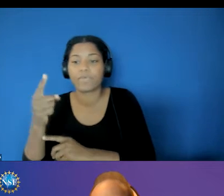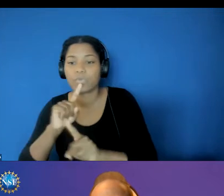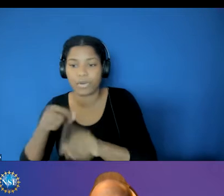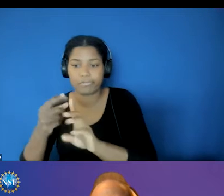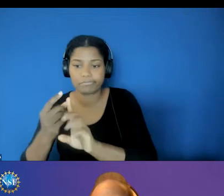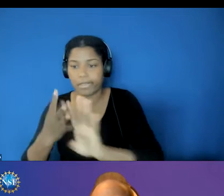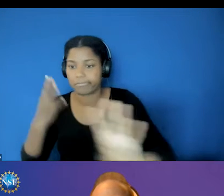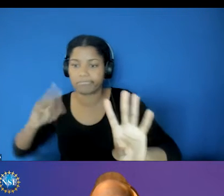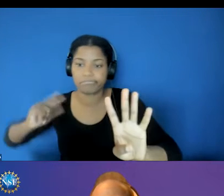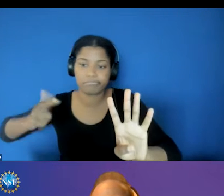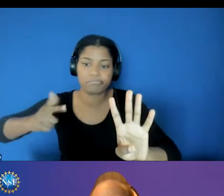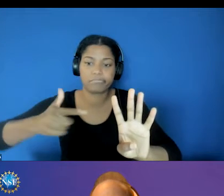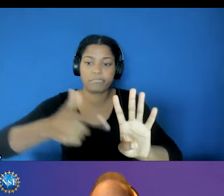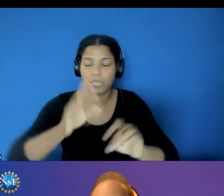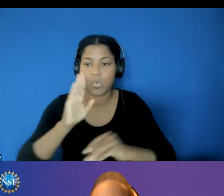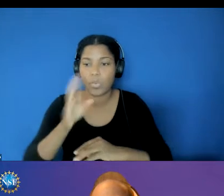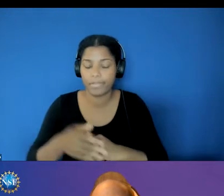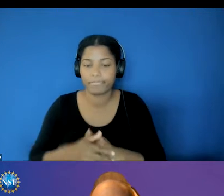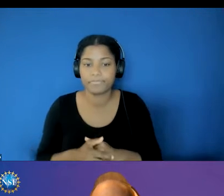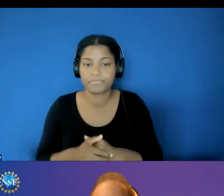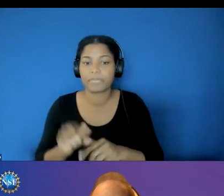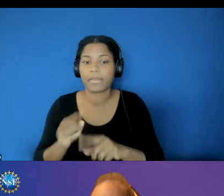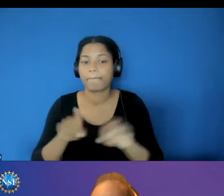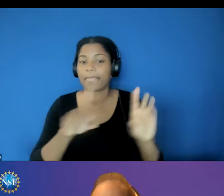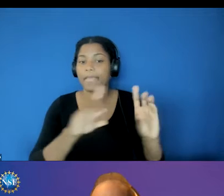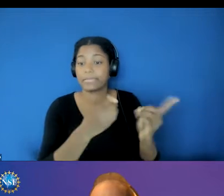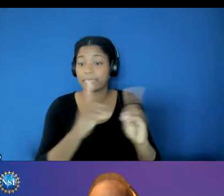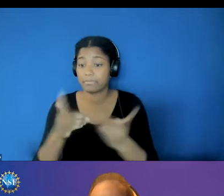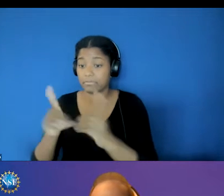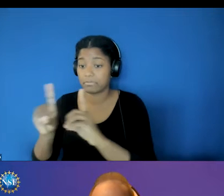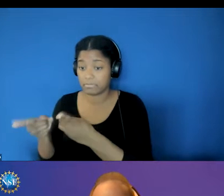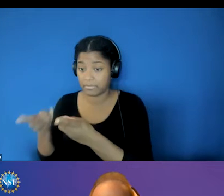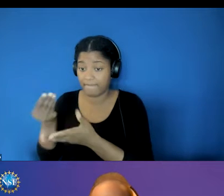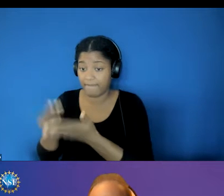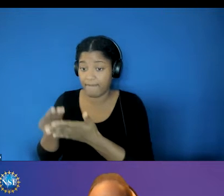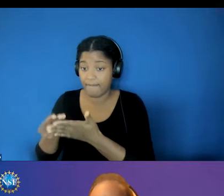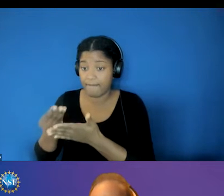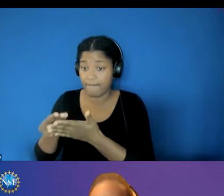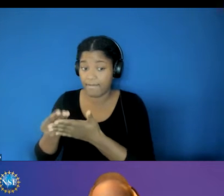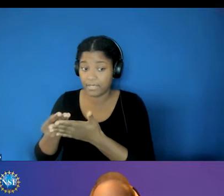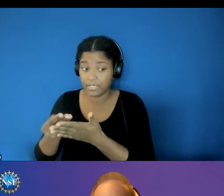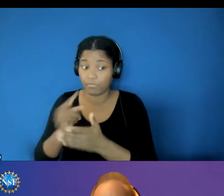However, division funds are further siloed, and this is an important point, that's why I've got an arrow here,